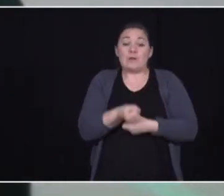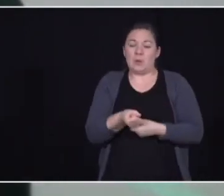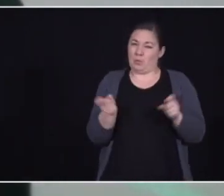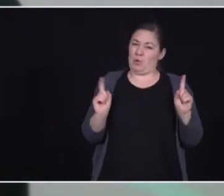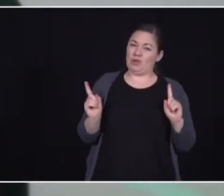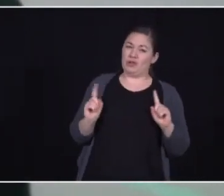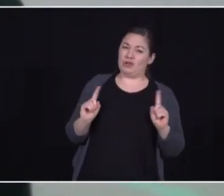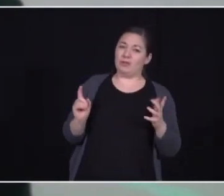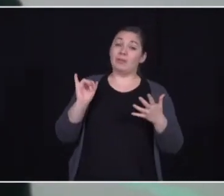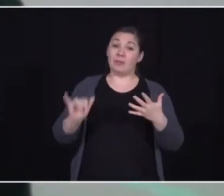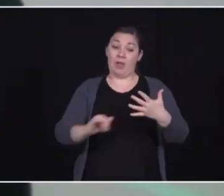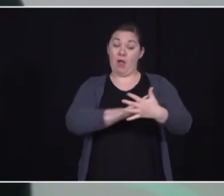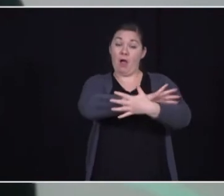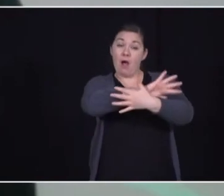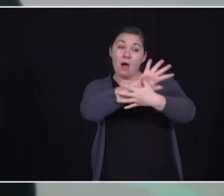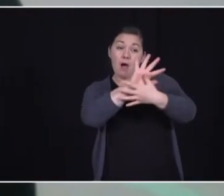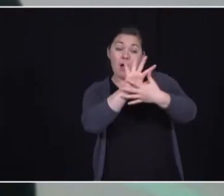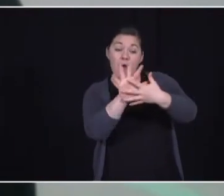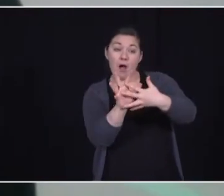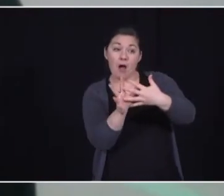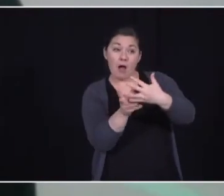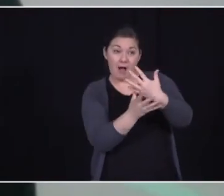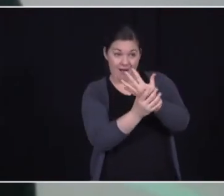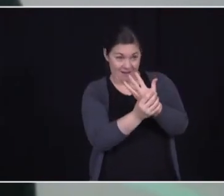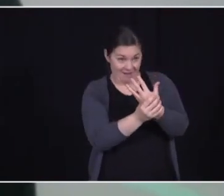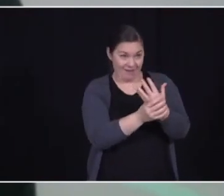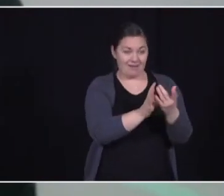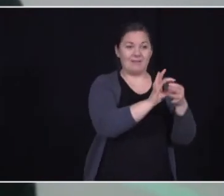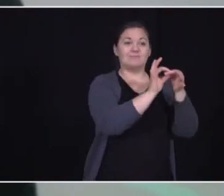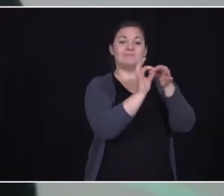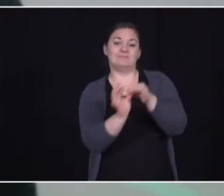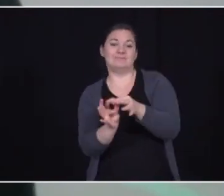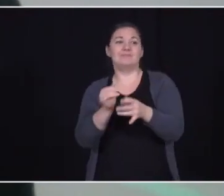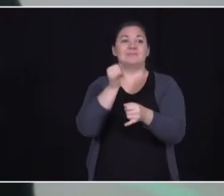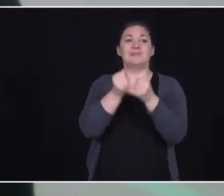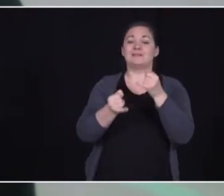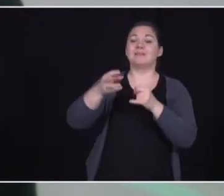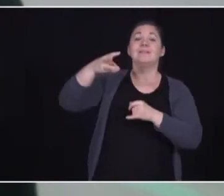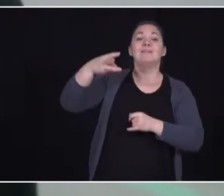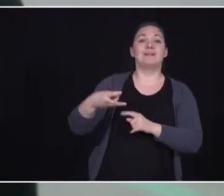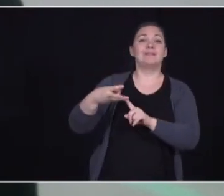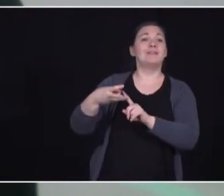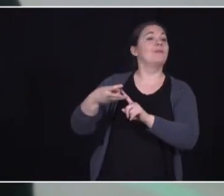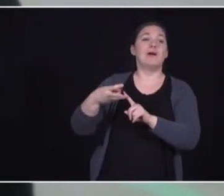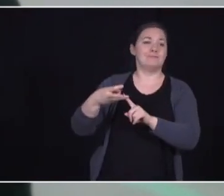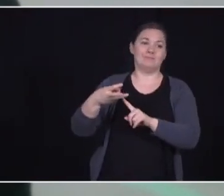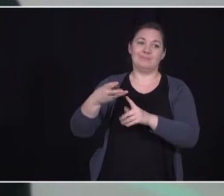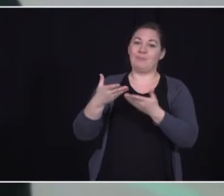felt this is quite important. Using these principles to guide our work together, will help to promote the final